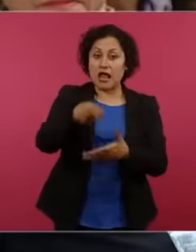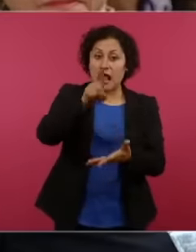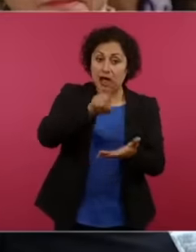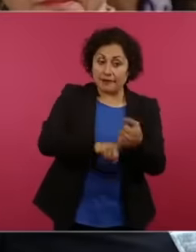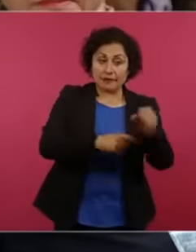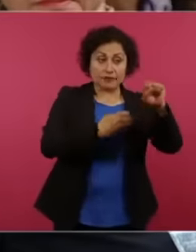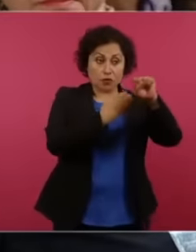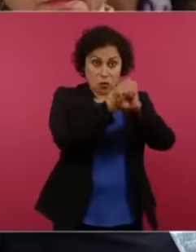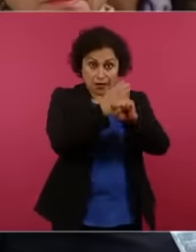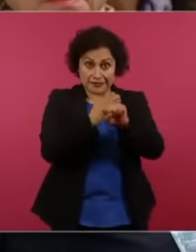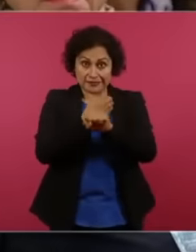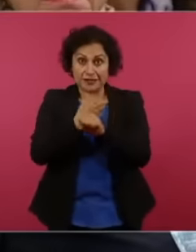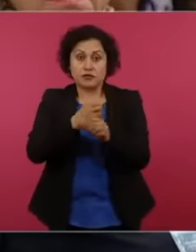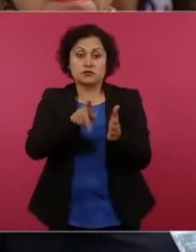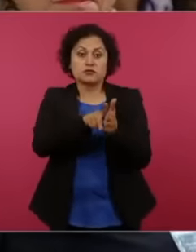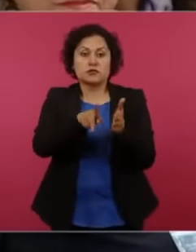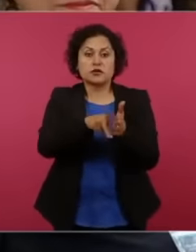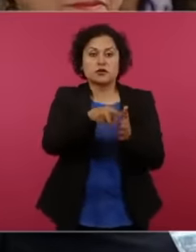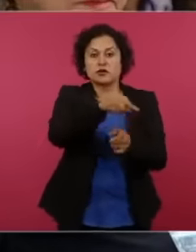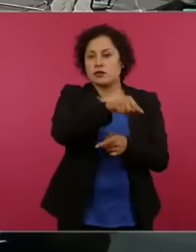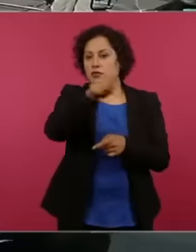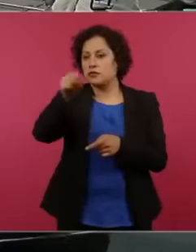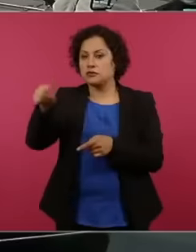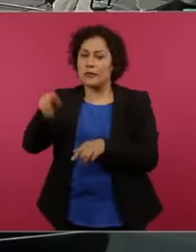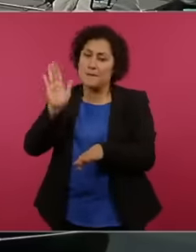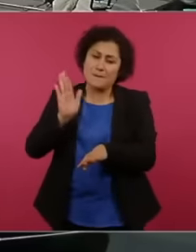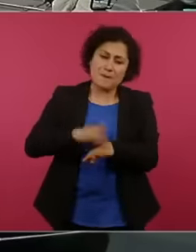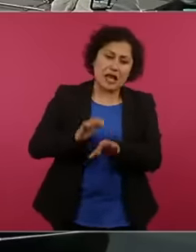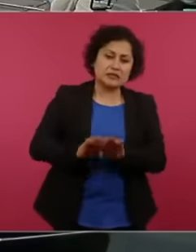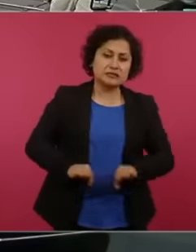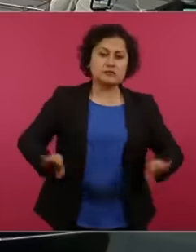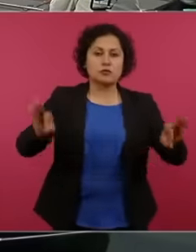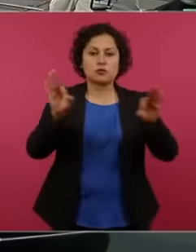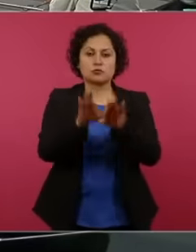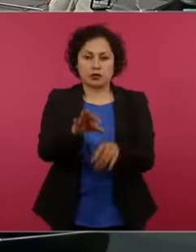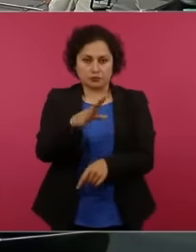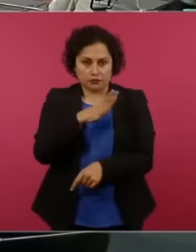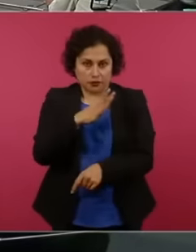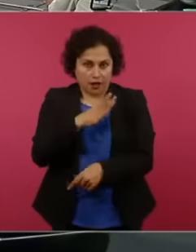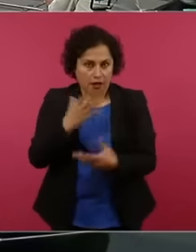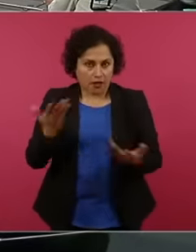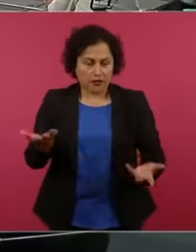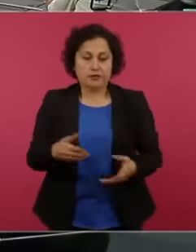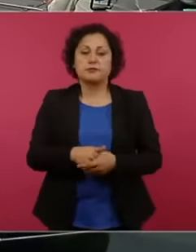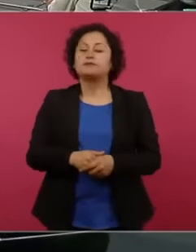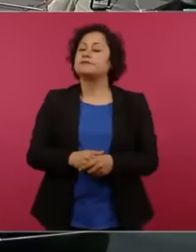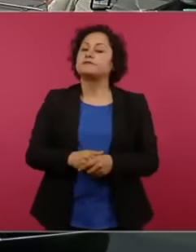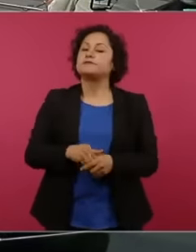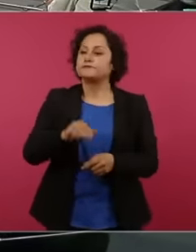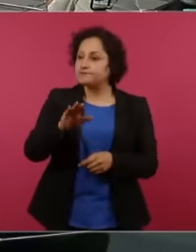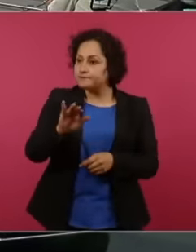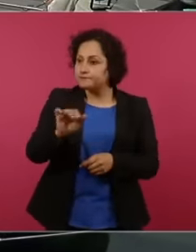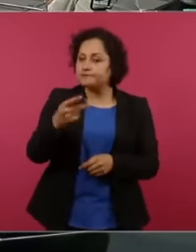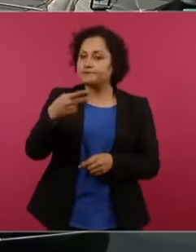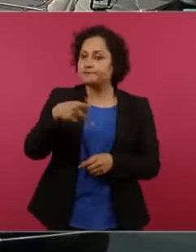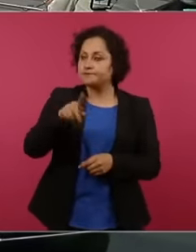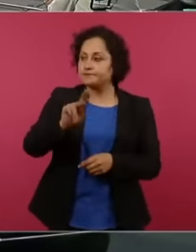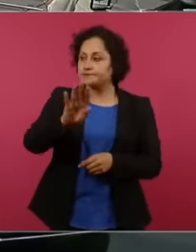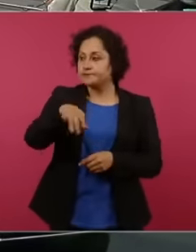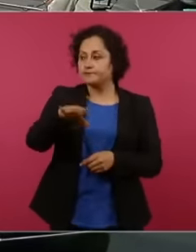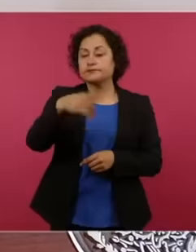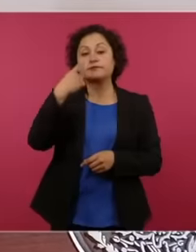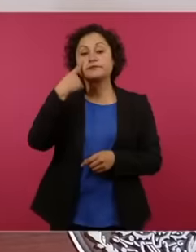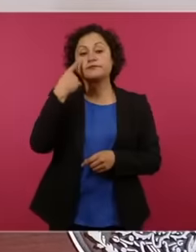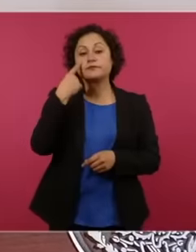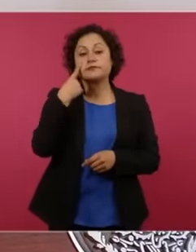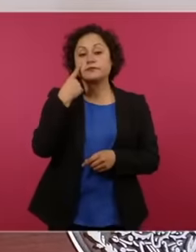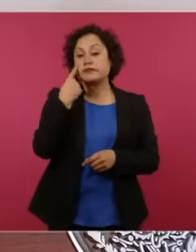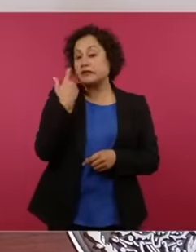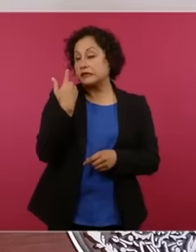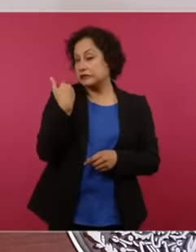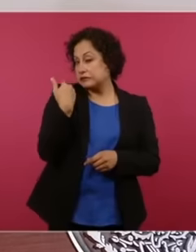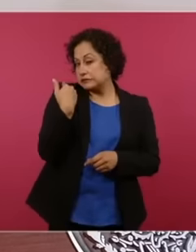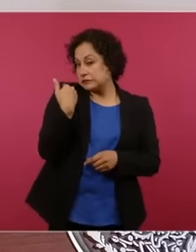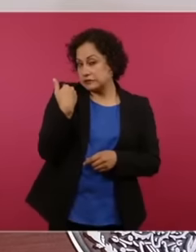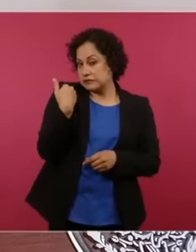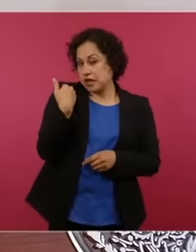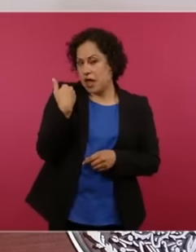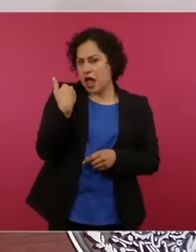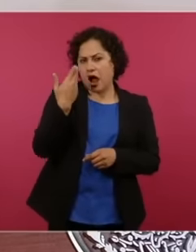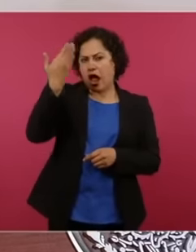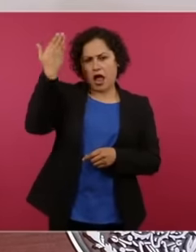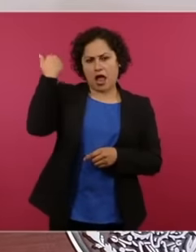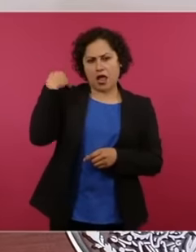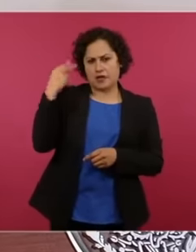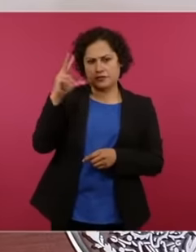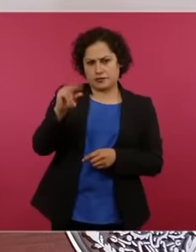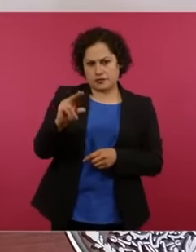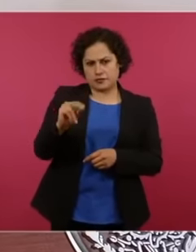more read and more valuable, yes. But you know what this is lately. because Mexico City was not like that